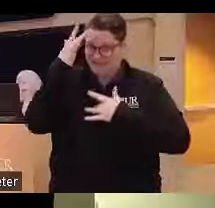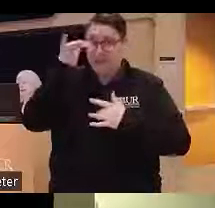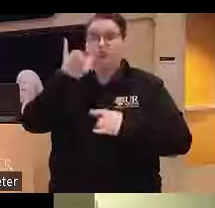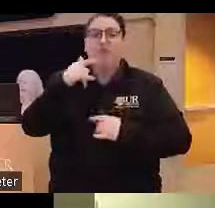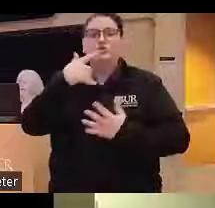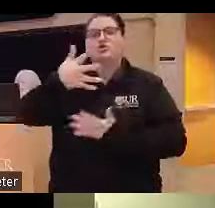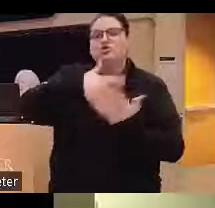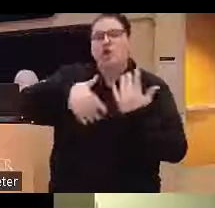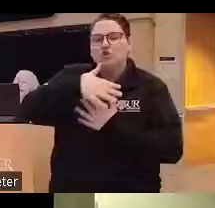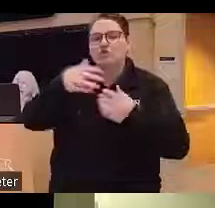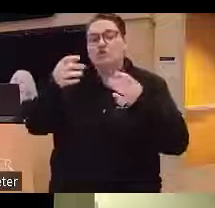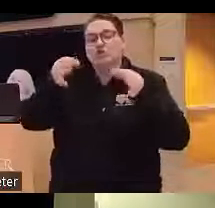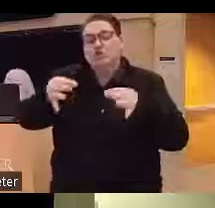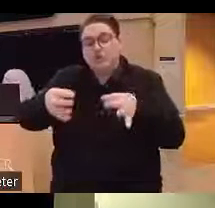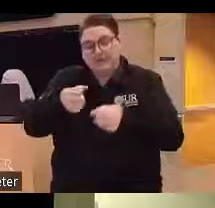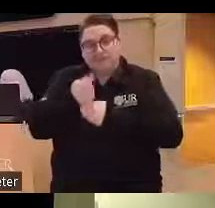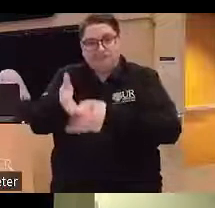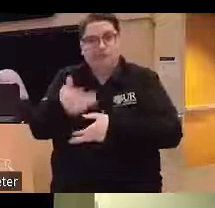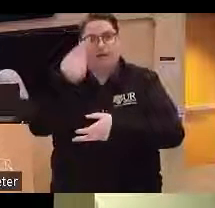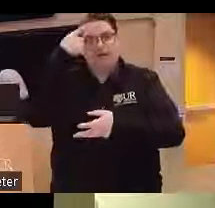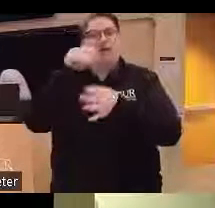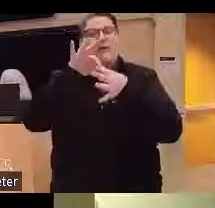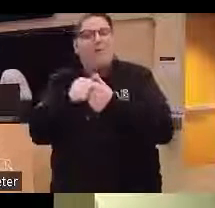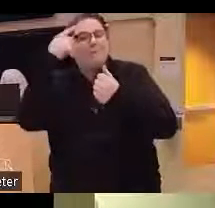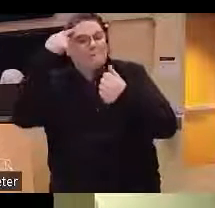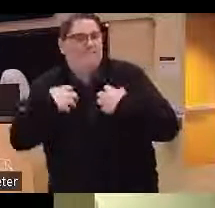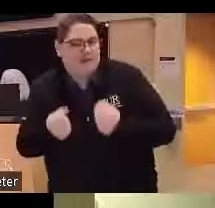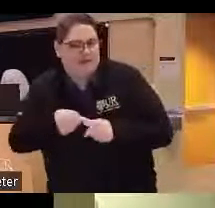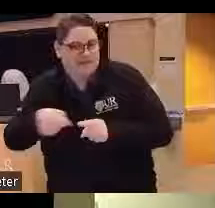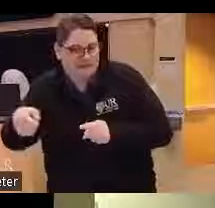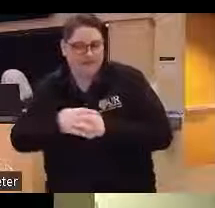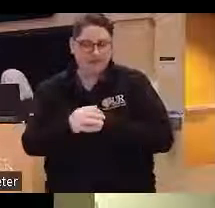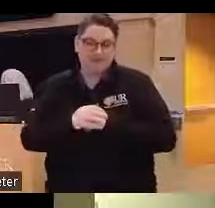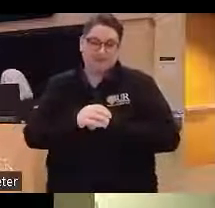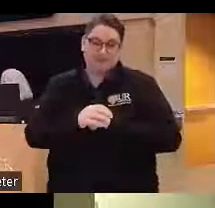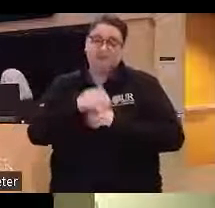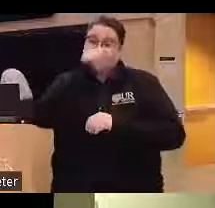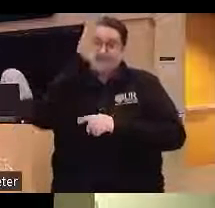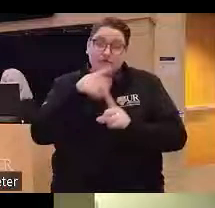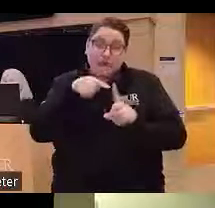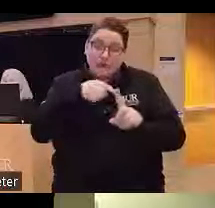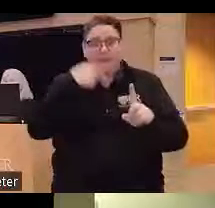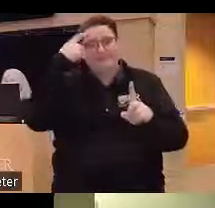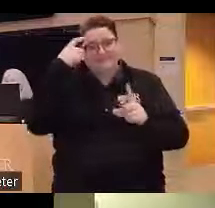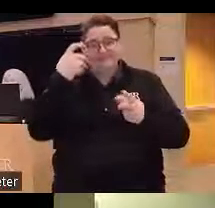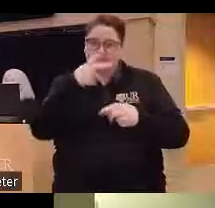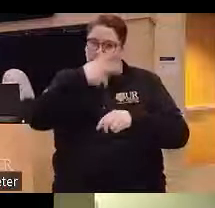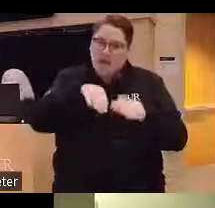now many of them we'd studied along the way with schizophrenia poor Access to Health Care food in